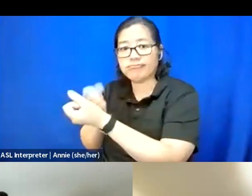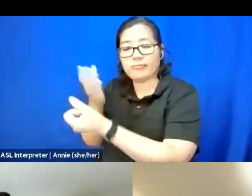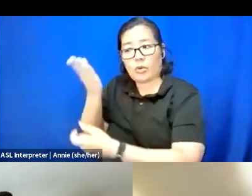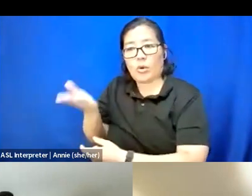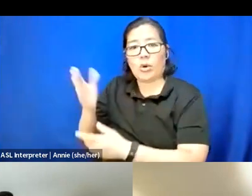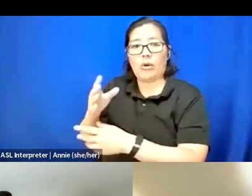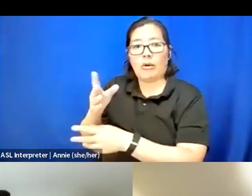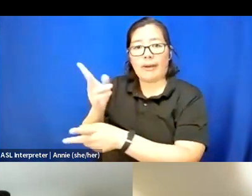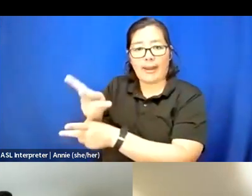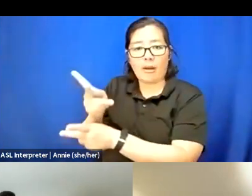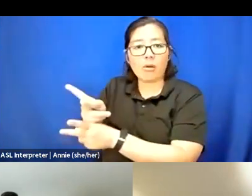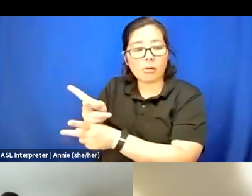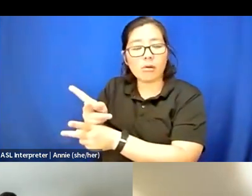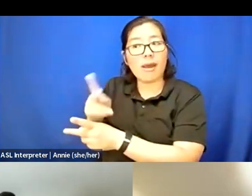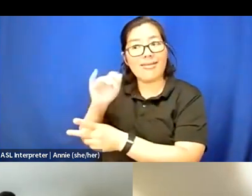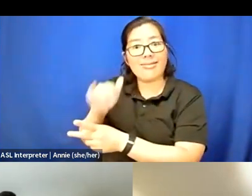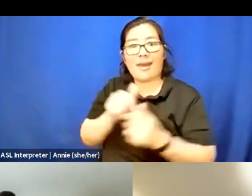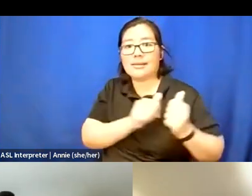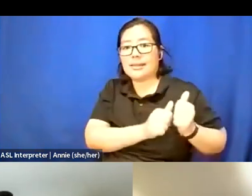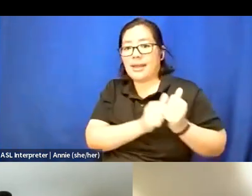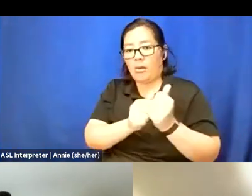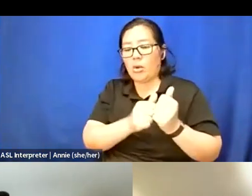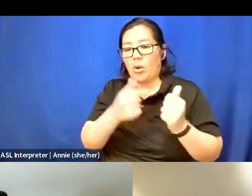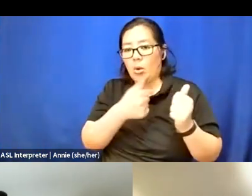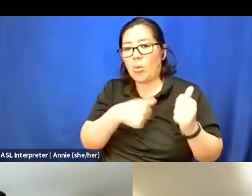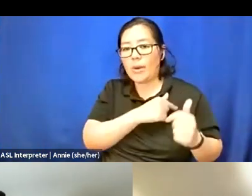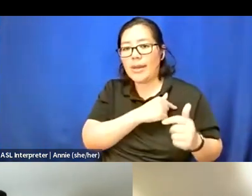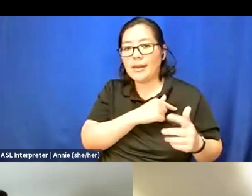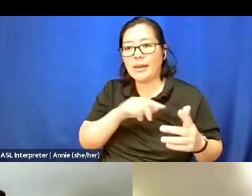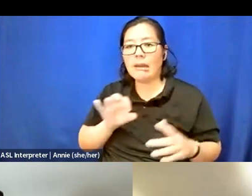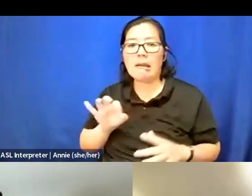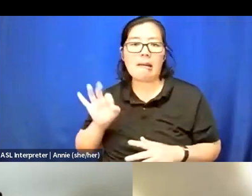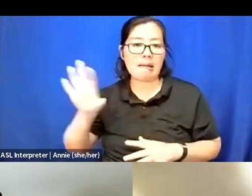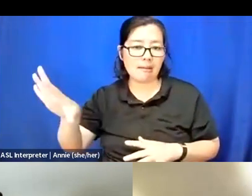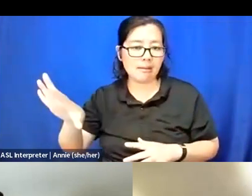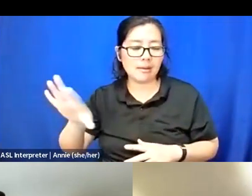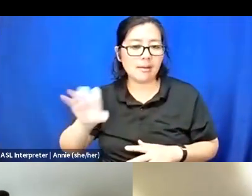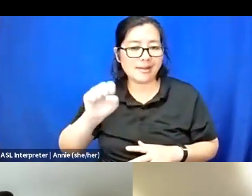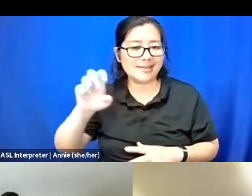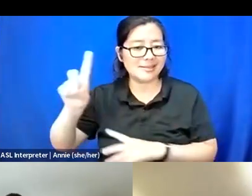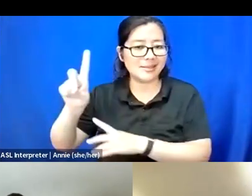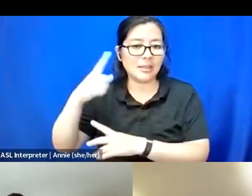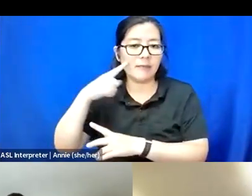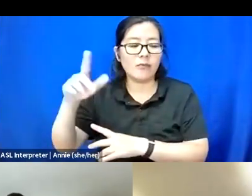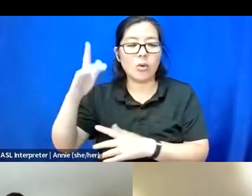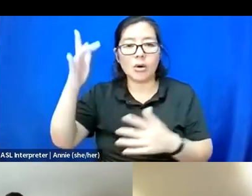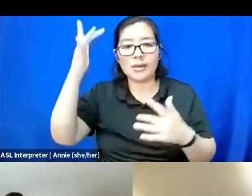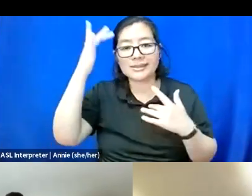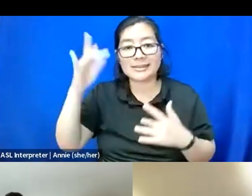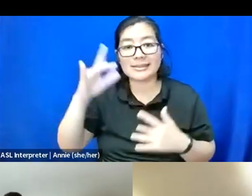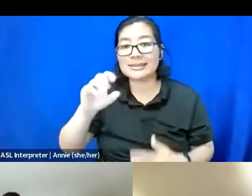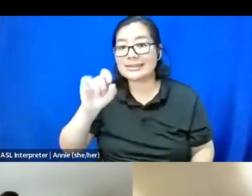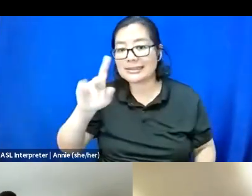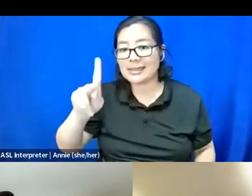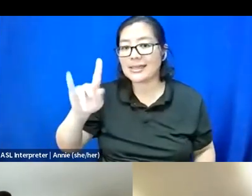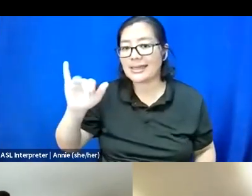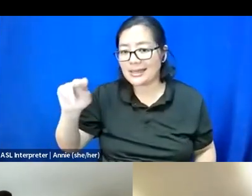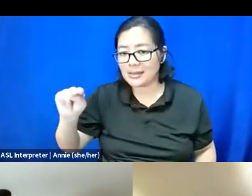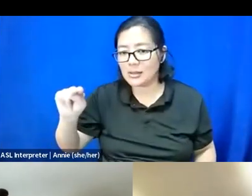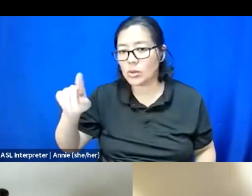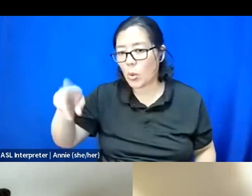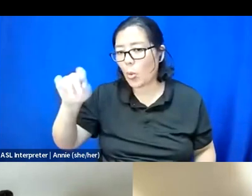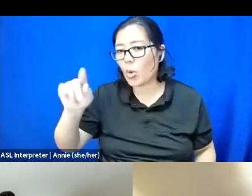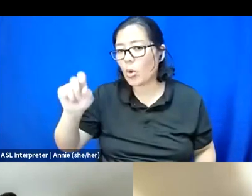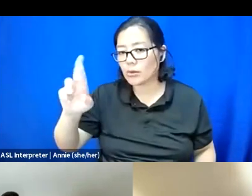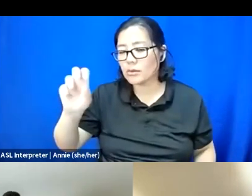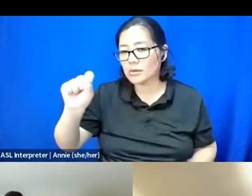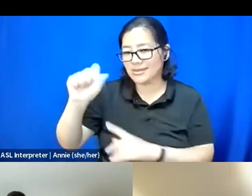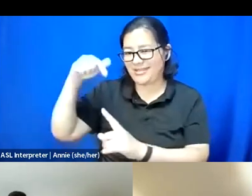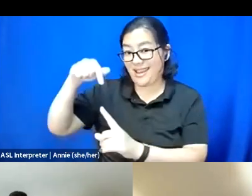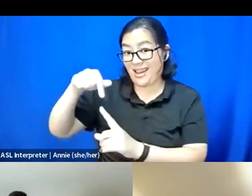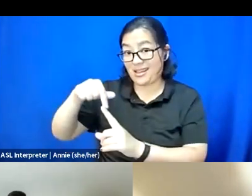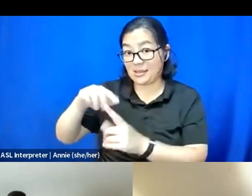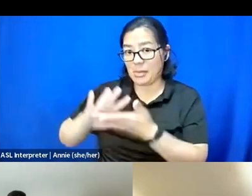of disabled and chronically ill artists and advocates connected to each other and working